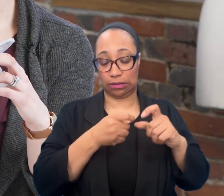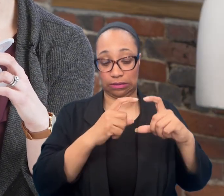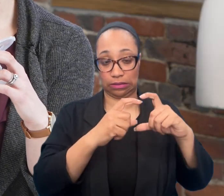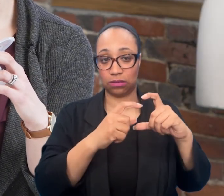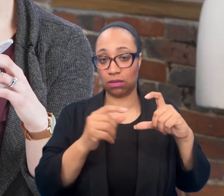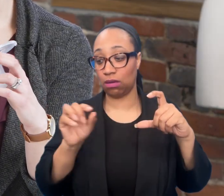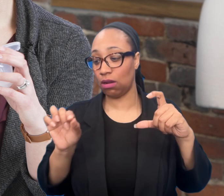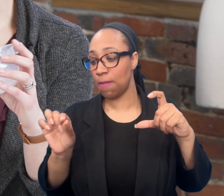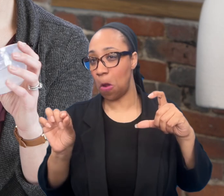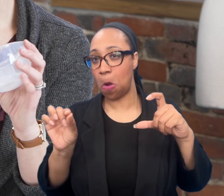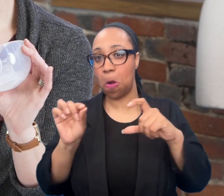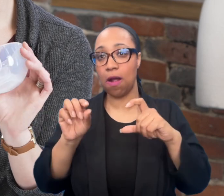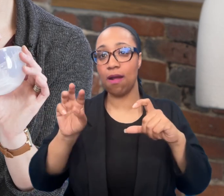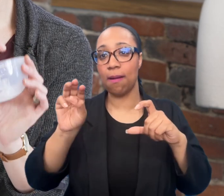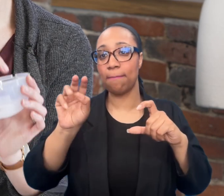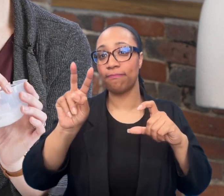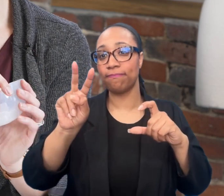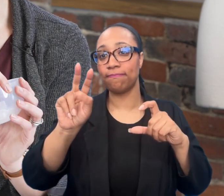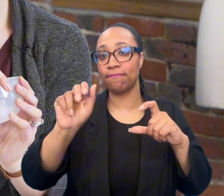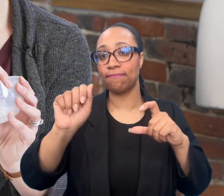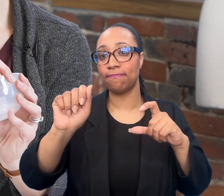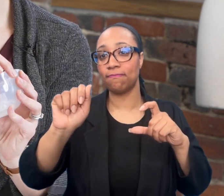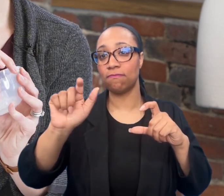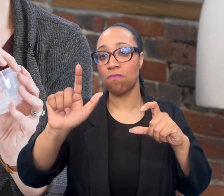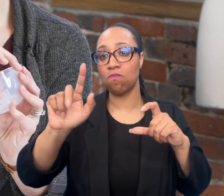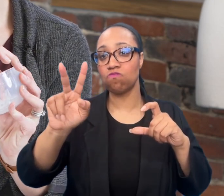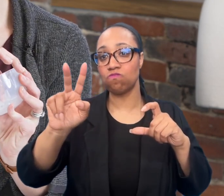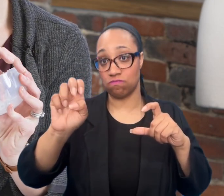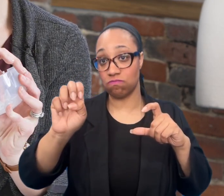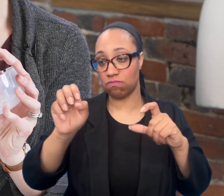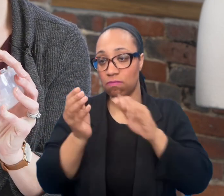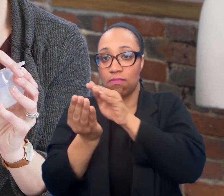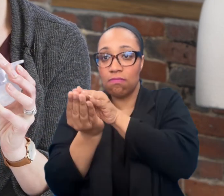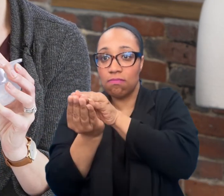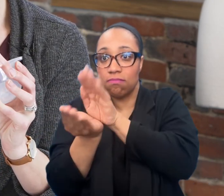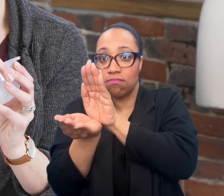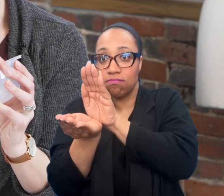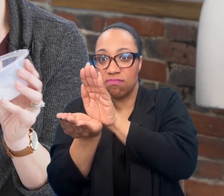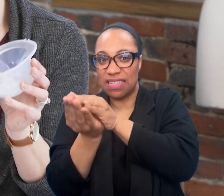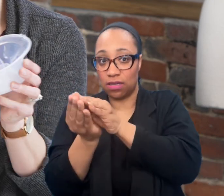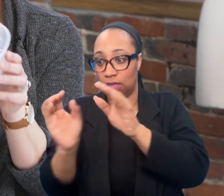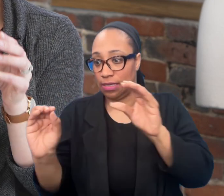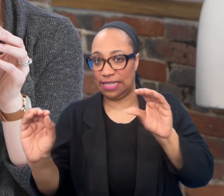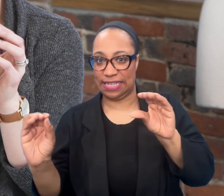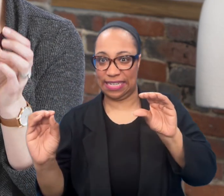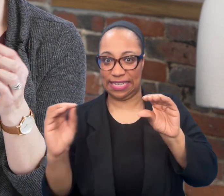the other Lansinoh valves because it's going to insert in here right at the front of that